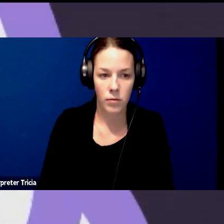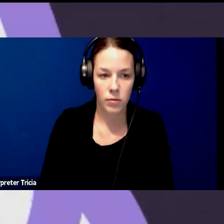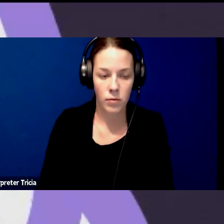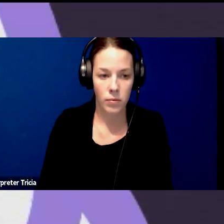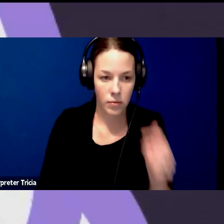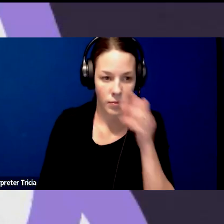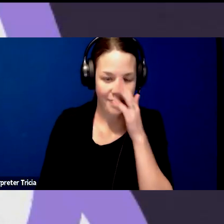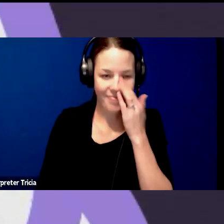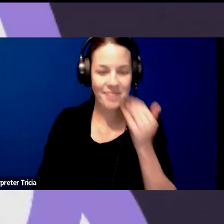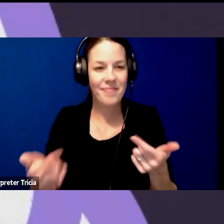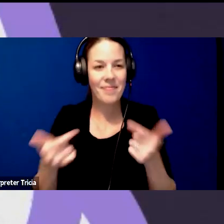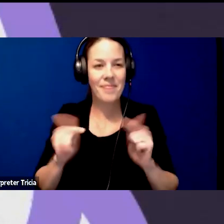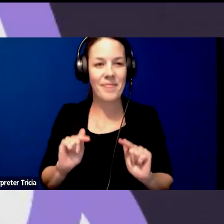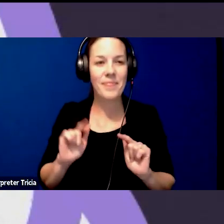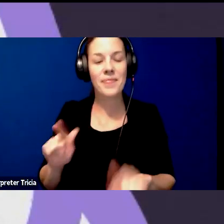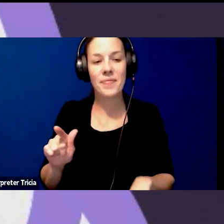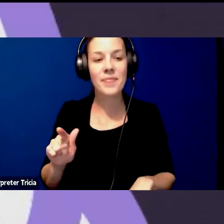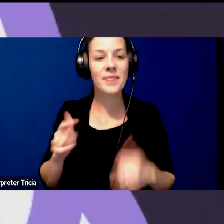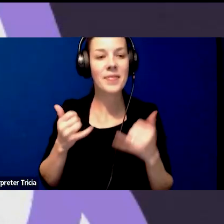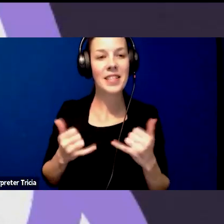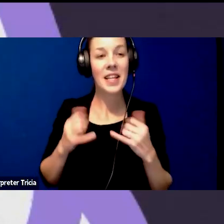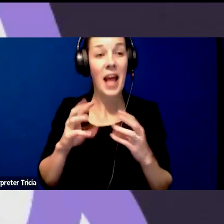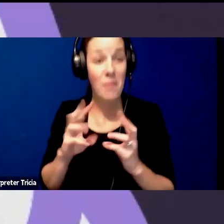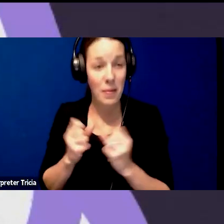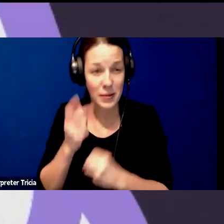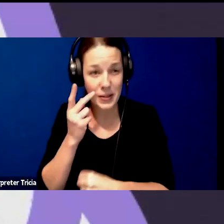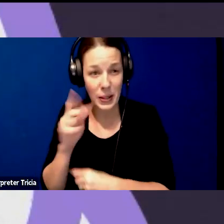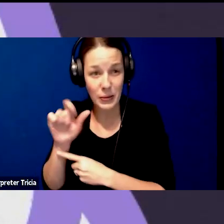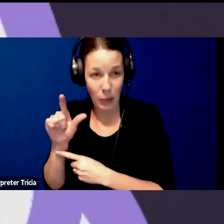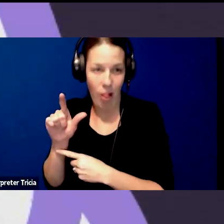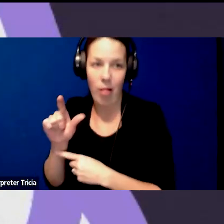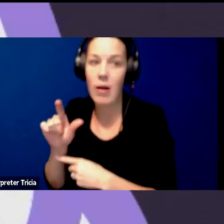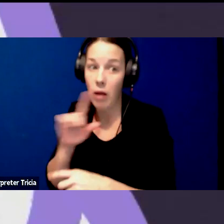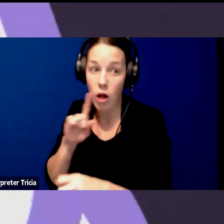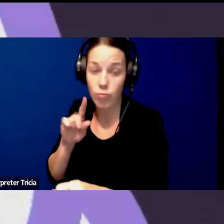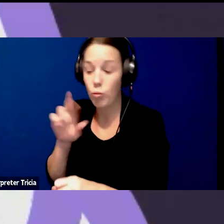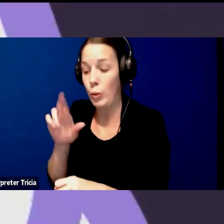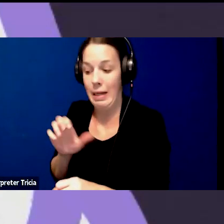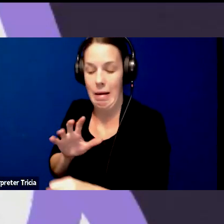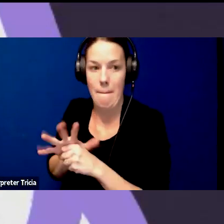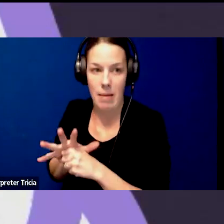Today in the webinar, you will see a tool that is part of our recommitment to local art agencies as we refine